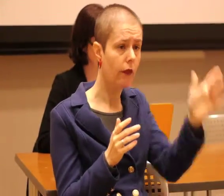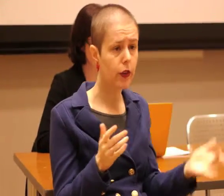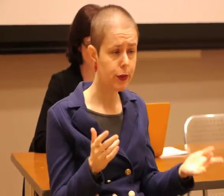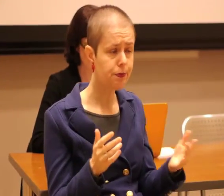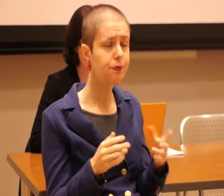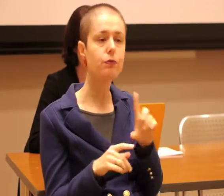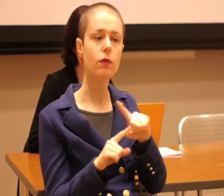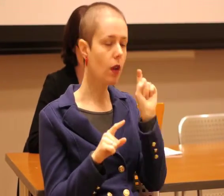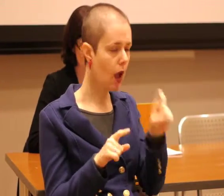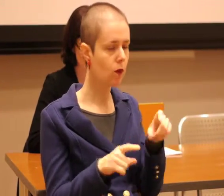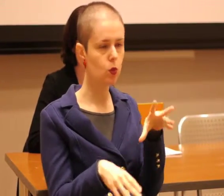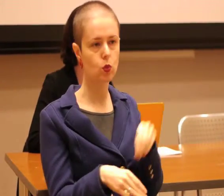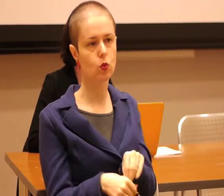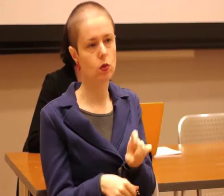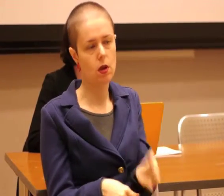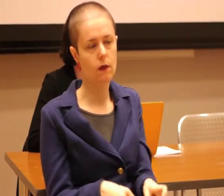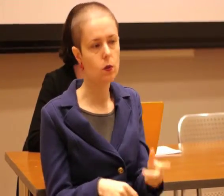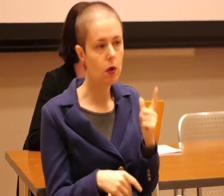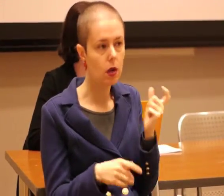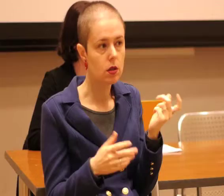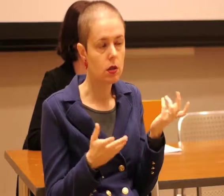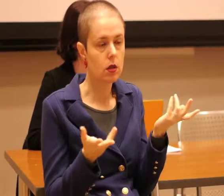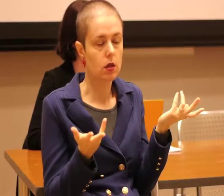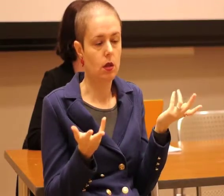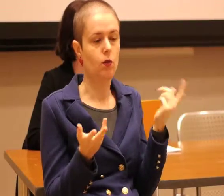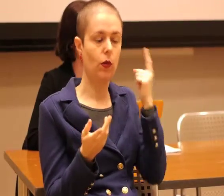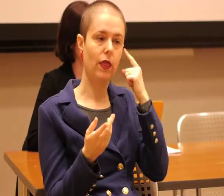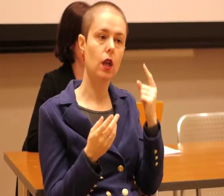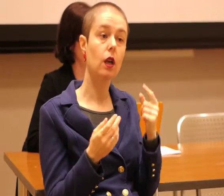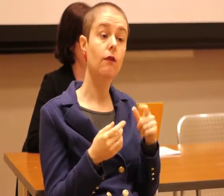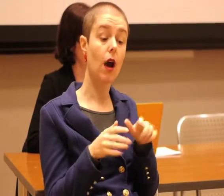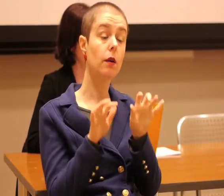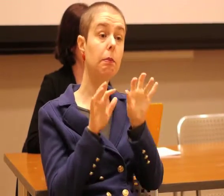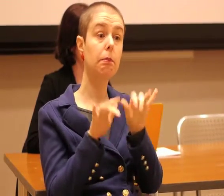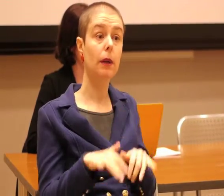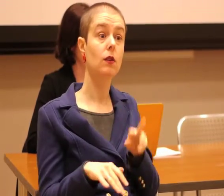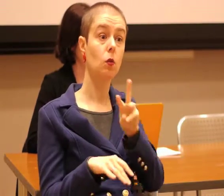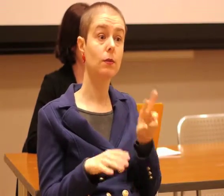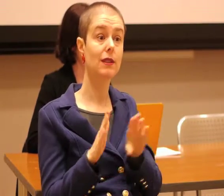need to use it. You need to think about it when you're actually developing your